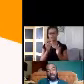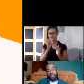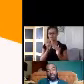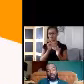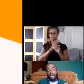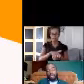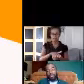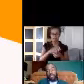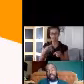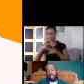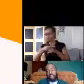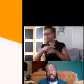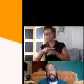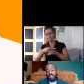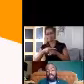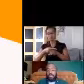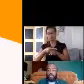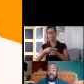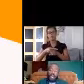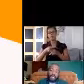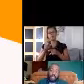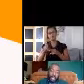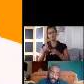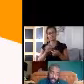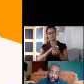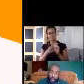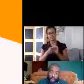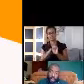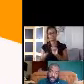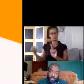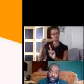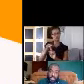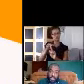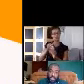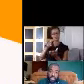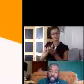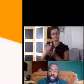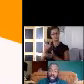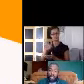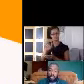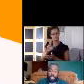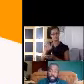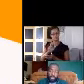through an anti-racist lens, which is where anti-racist organizational change comes into